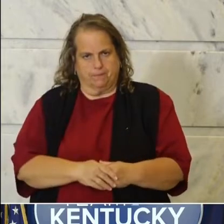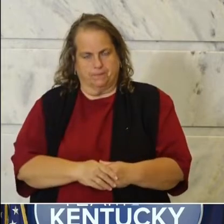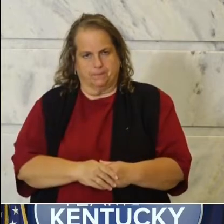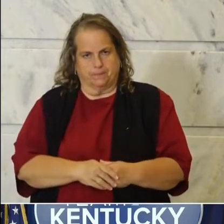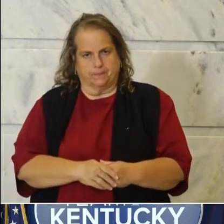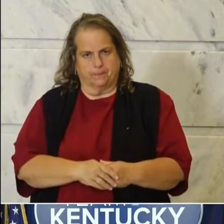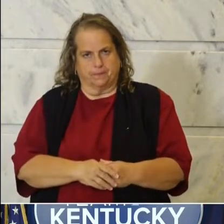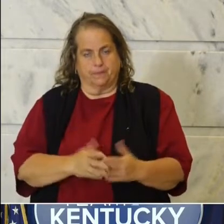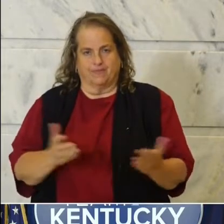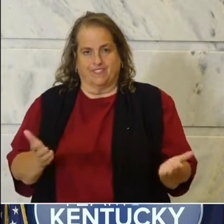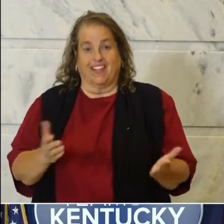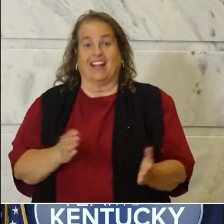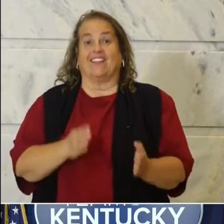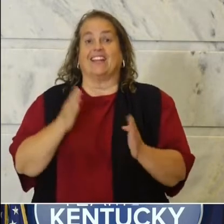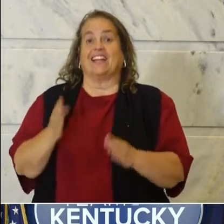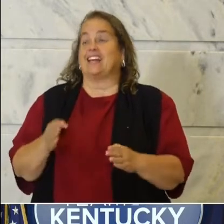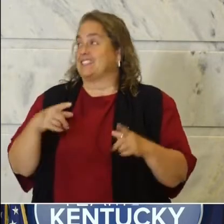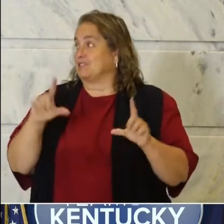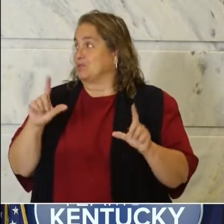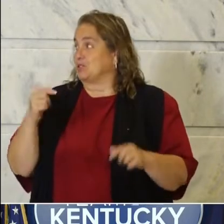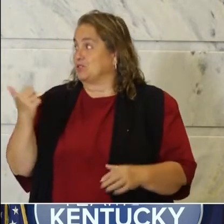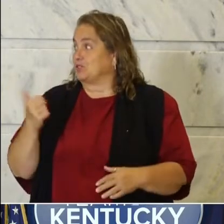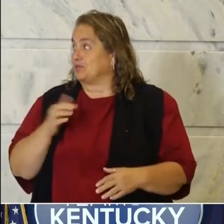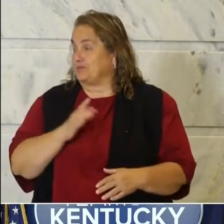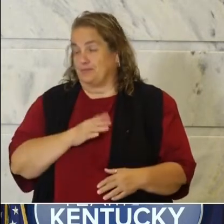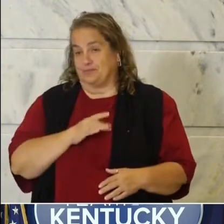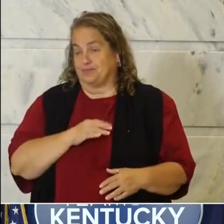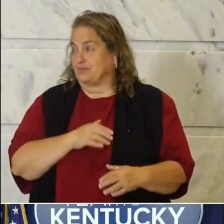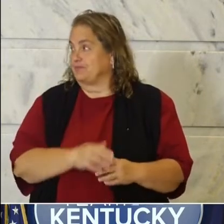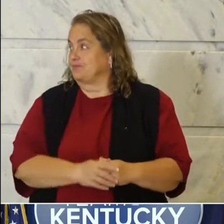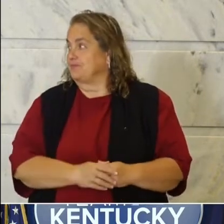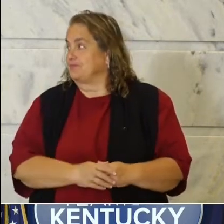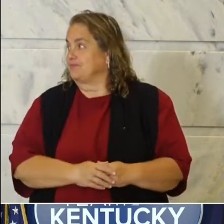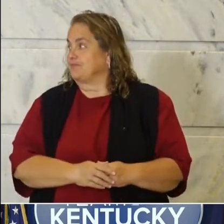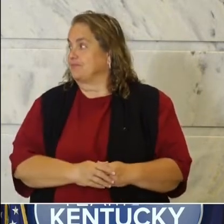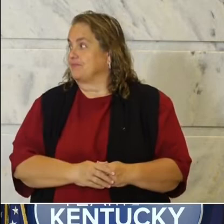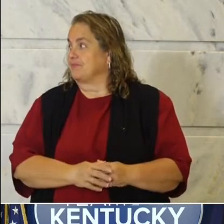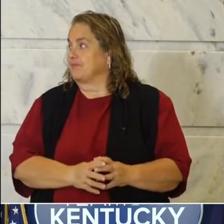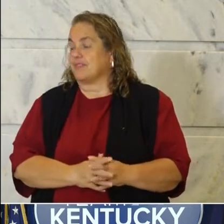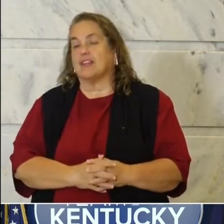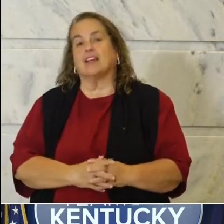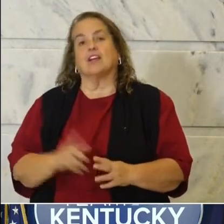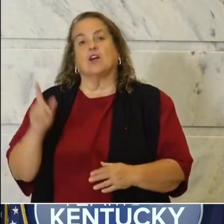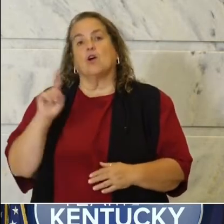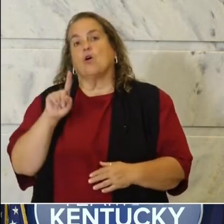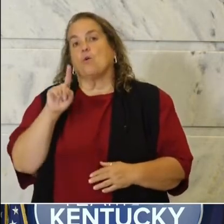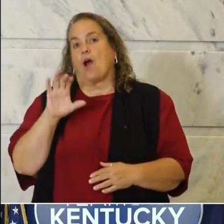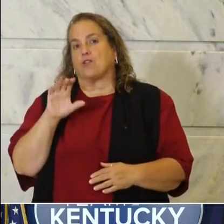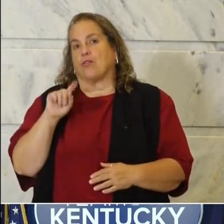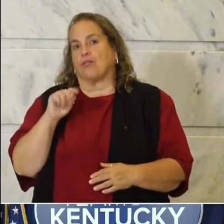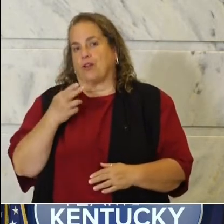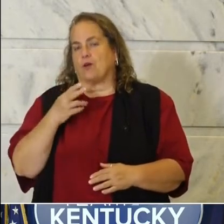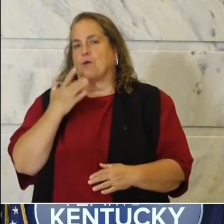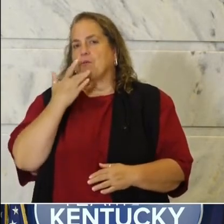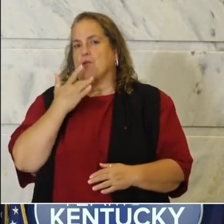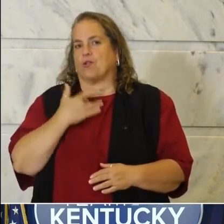I love this next 12 This is, uh, a 1/100 birthday at Cedar Creek